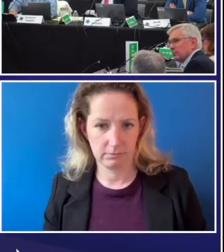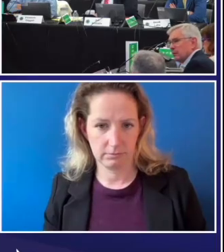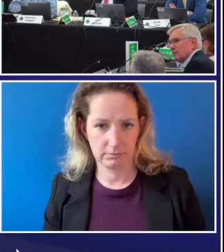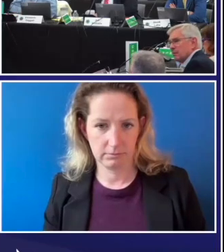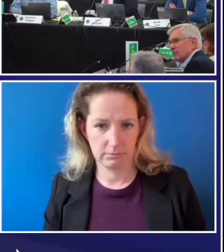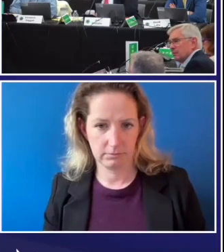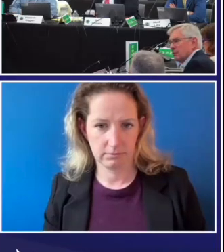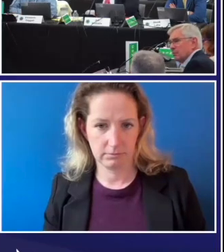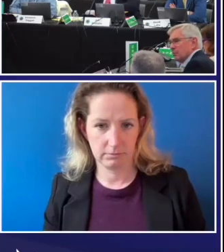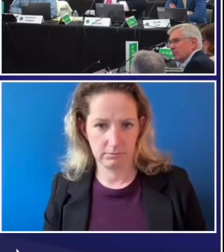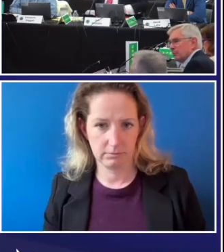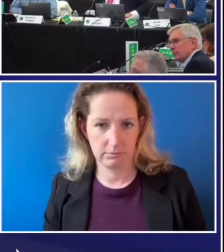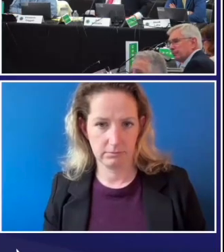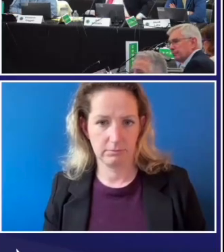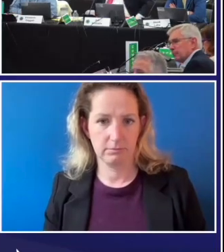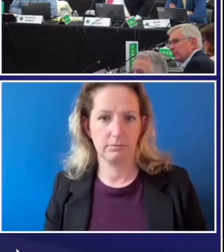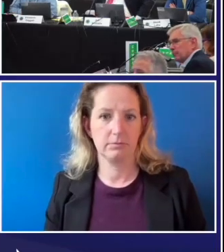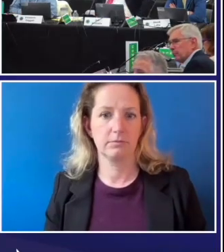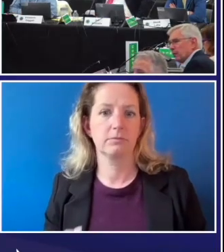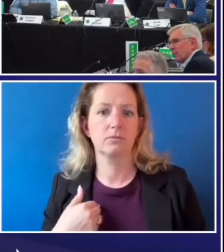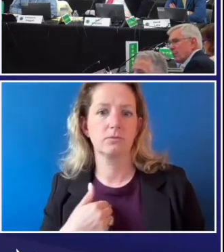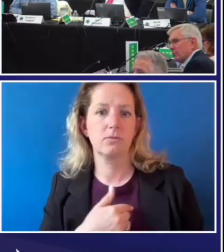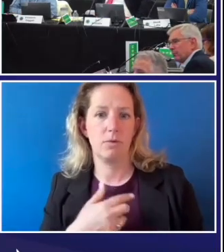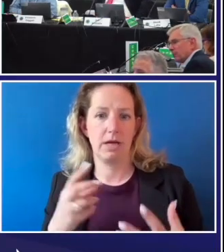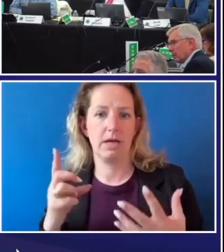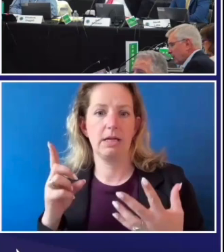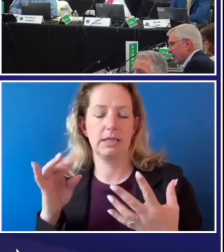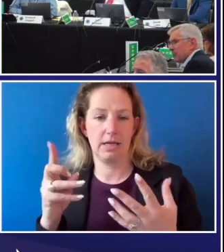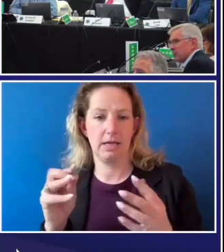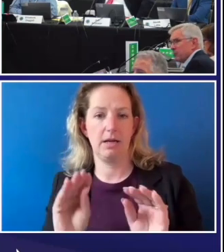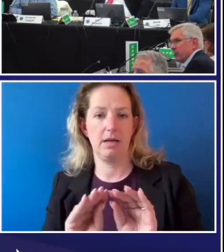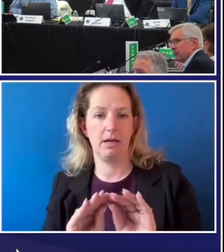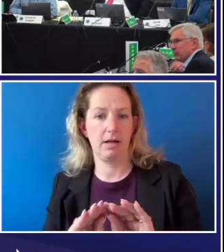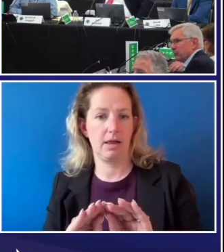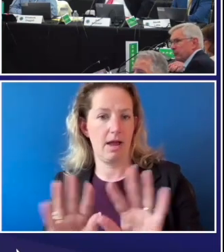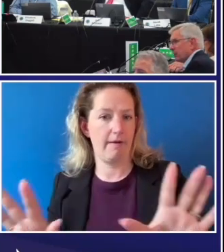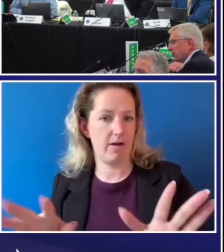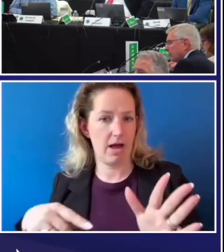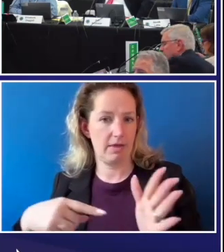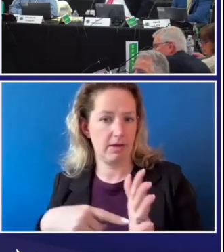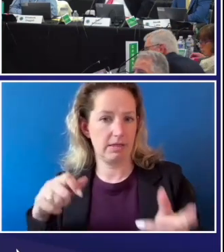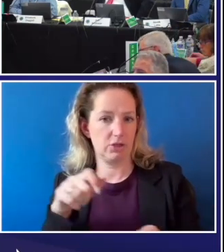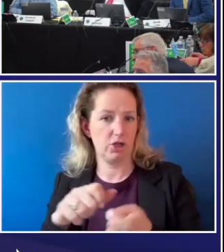Um, we just made this clarifying change to make sure that it's on the department's website that this is being updated,